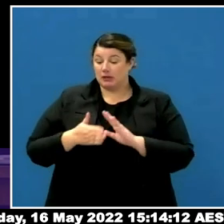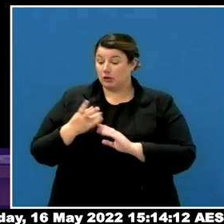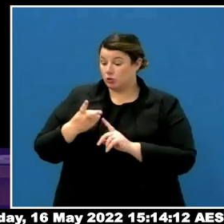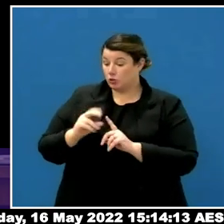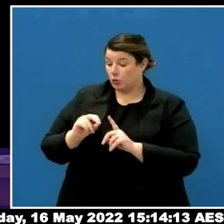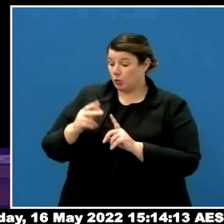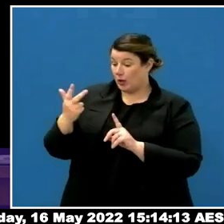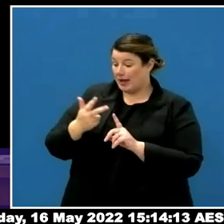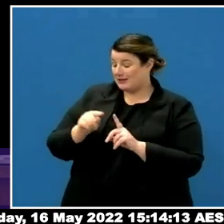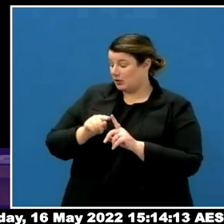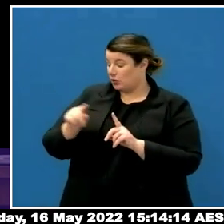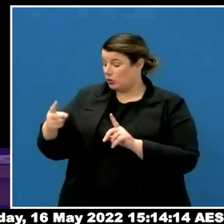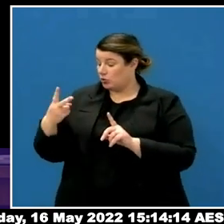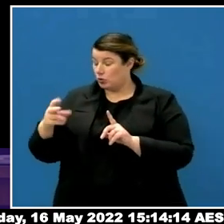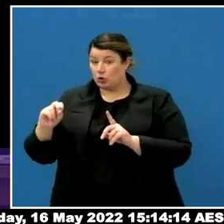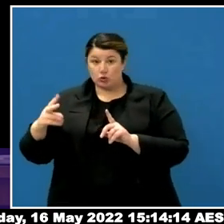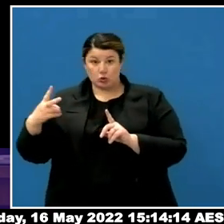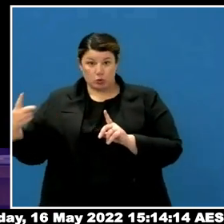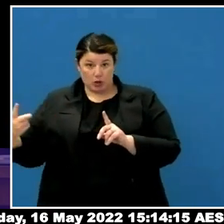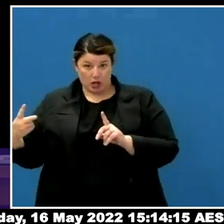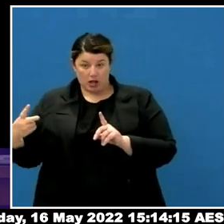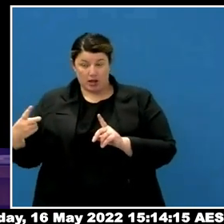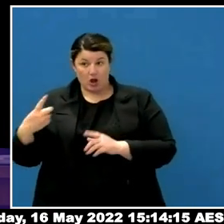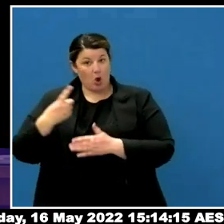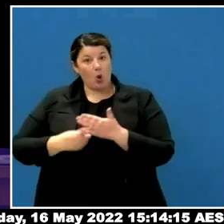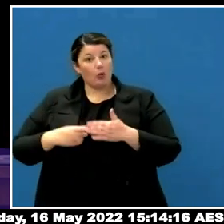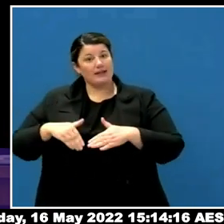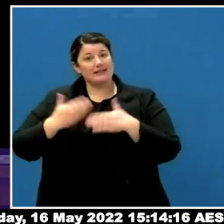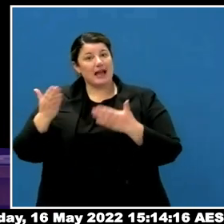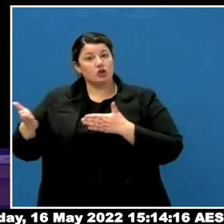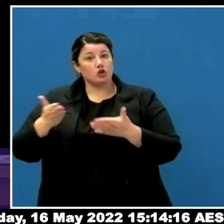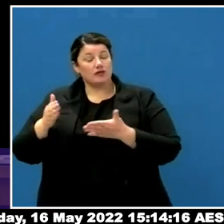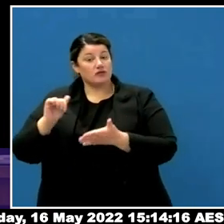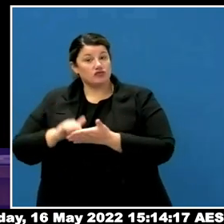was the day program services. Yes, correct. And transport?